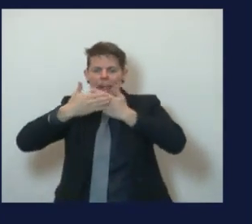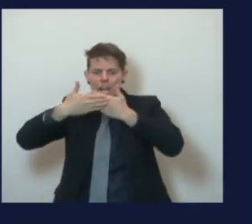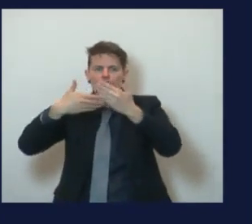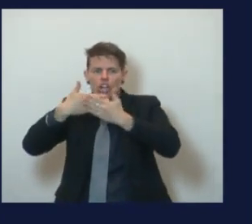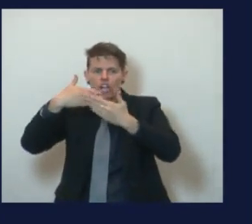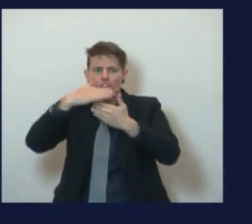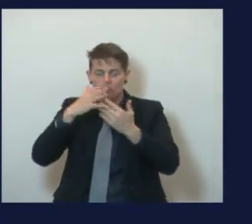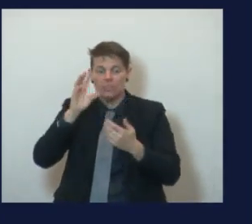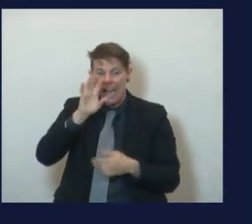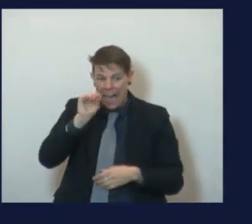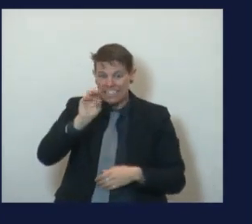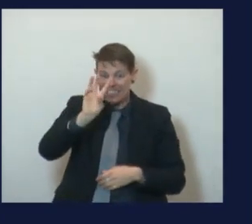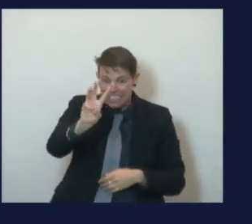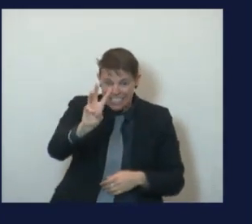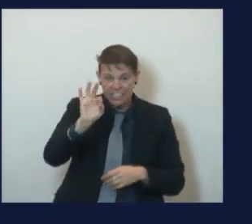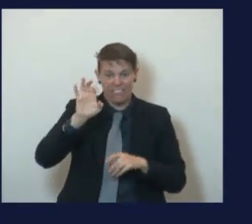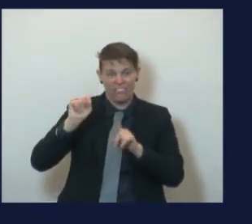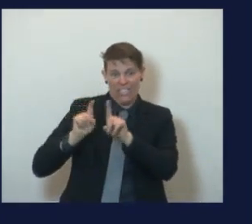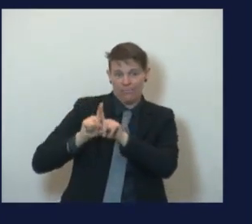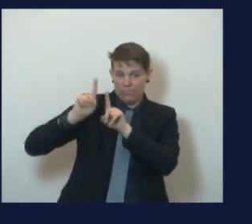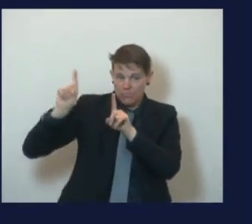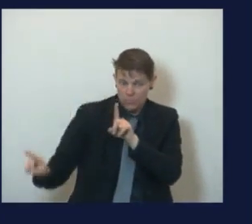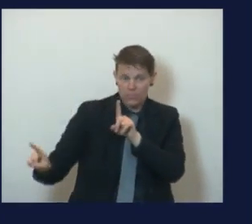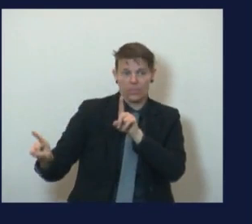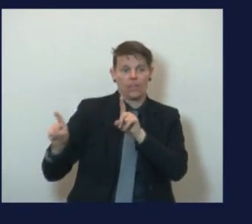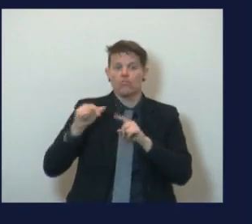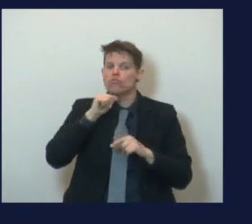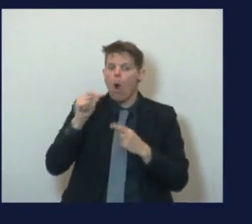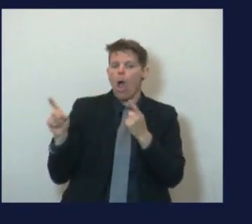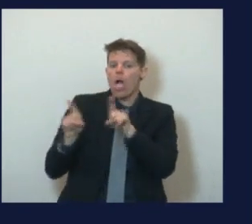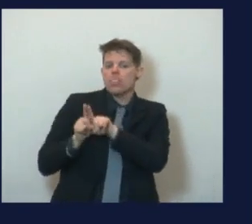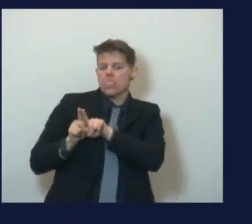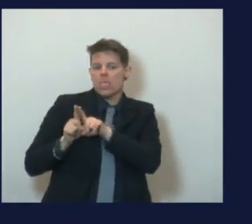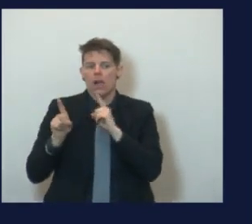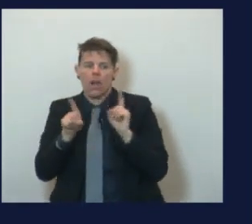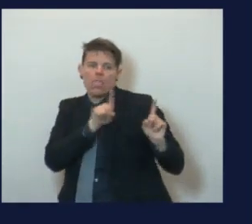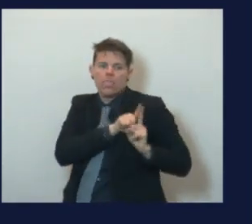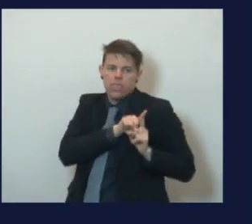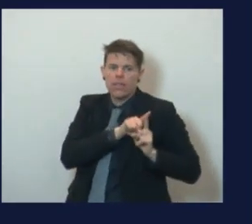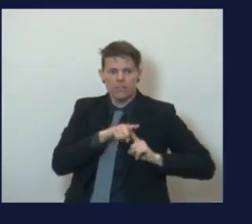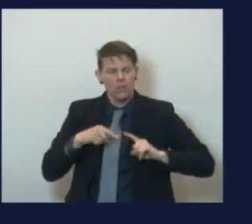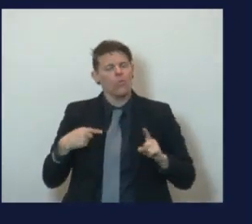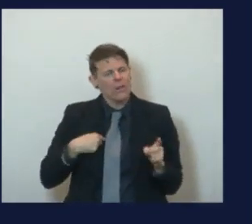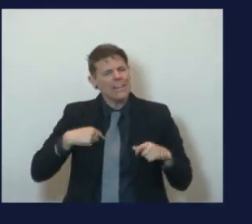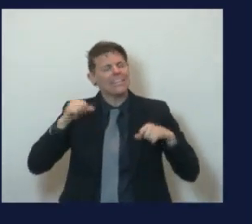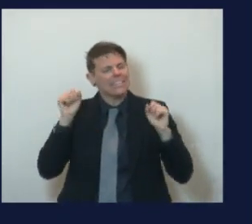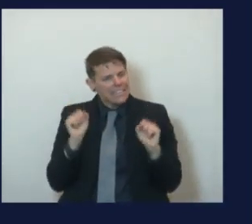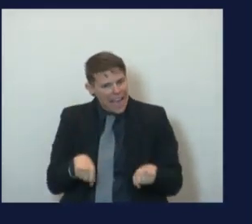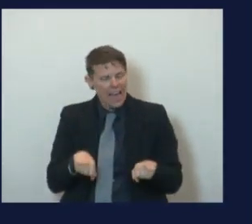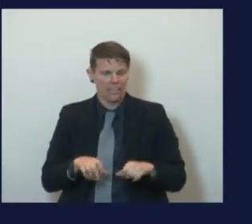IT DOESN’T HAVE TO BE THIS, JUST A MULTILAYERED FACE COVERING IN PUBLIC MAKES A HUGE DIFFERENCE. SIX FOOT DISTANCING.